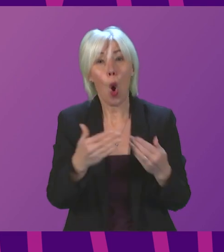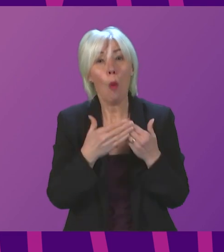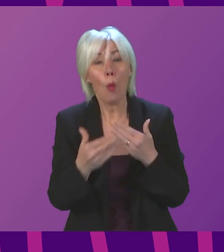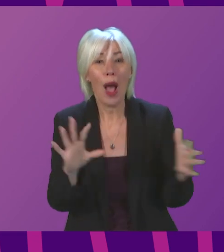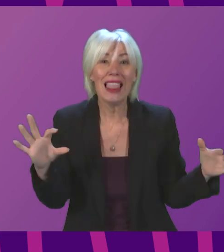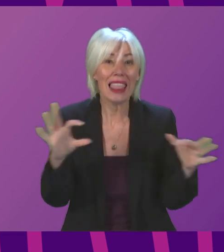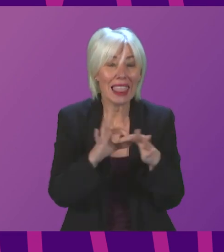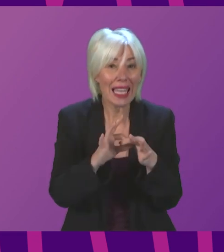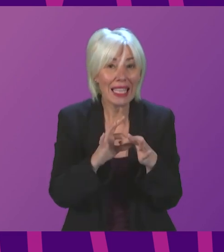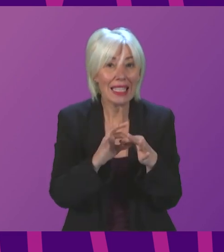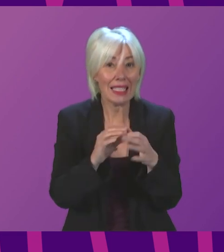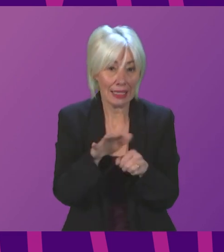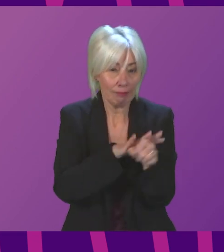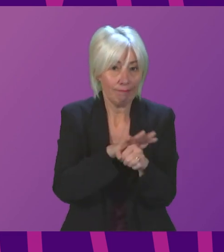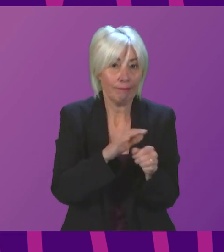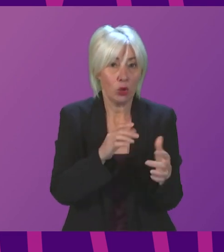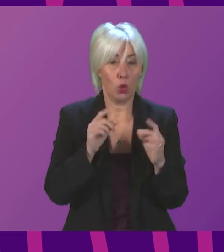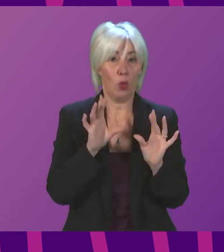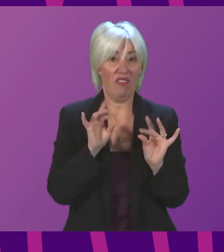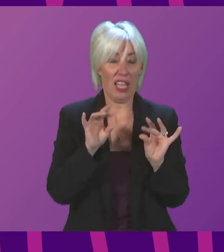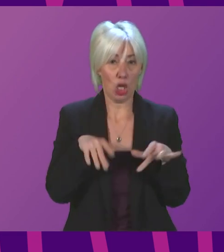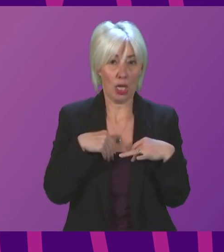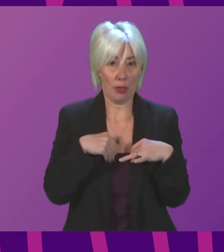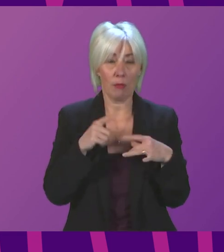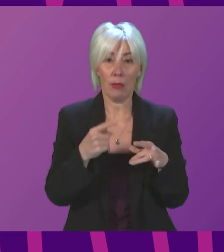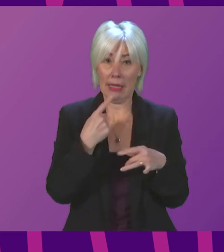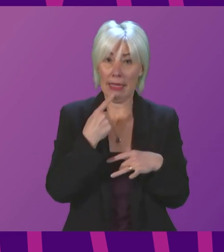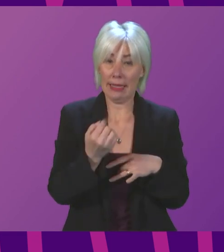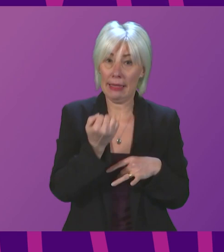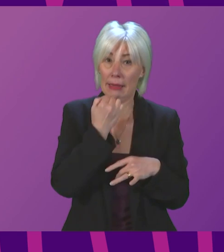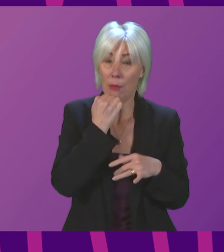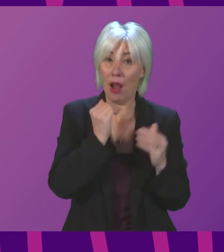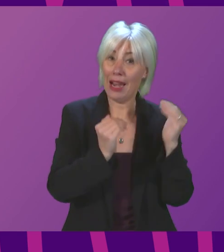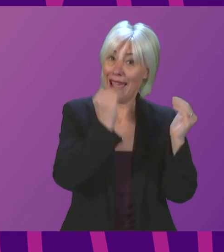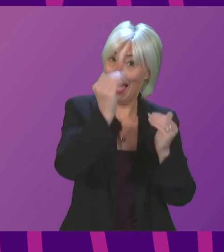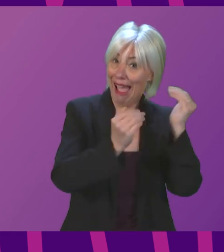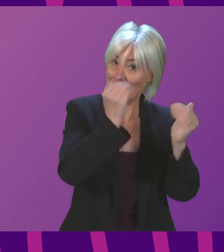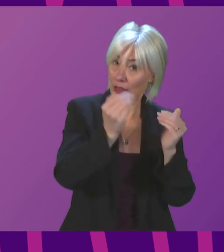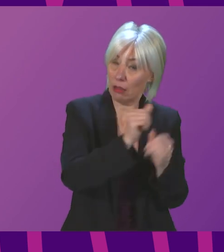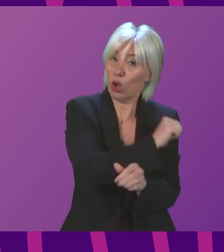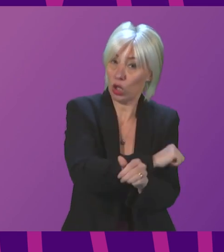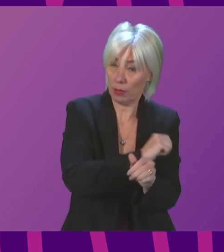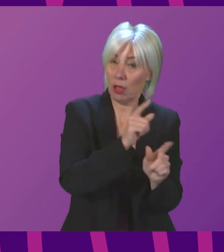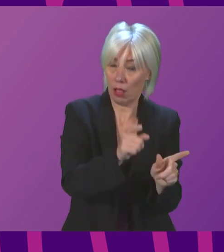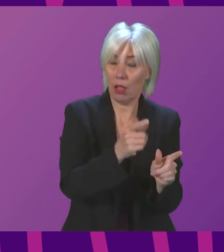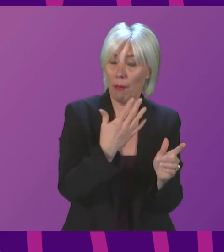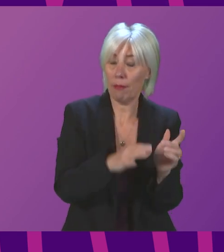of infection occur, and I set out the number that had happened in the adult hospital. That